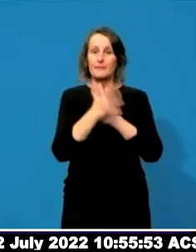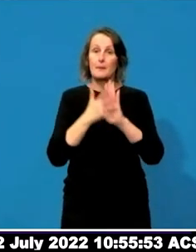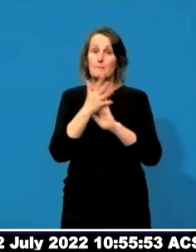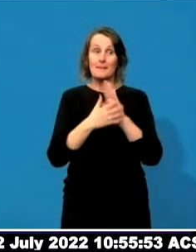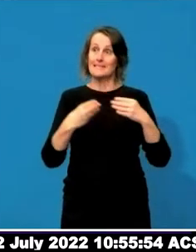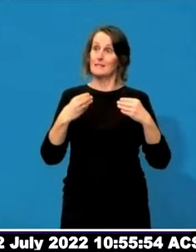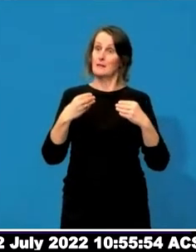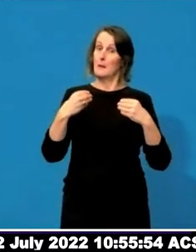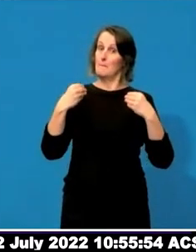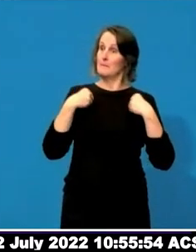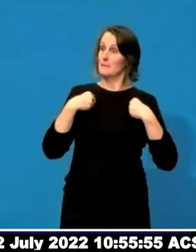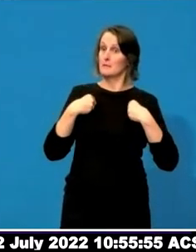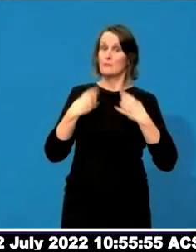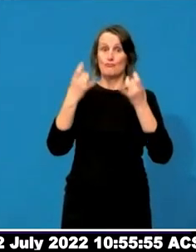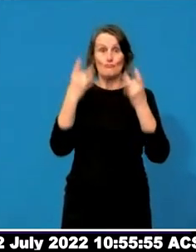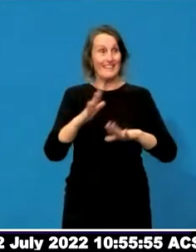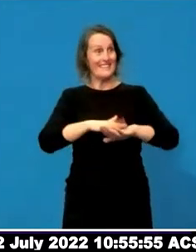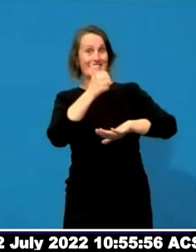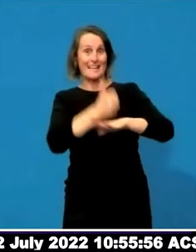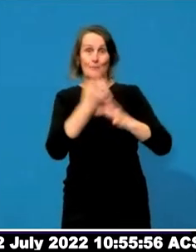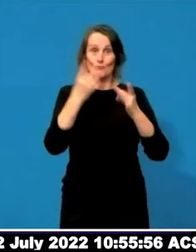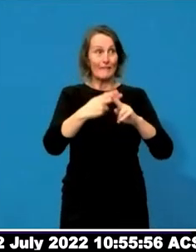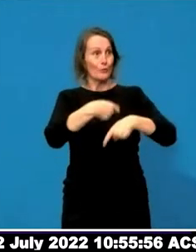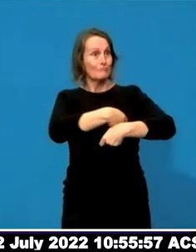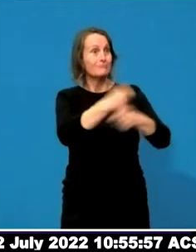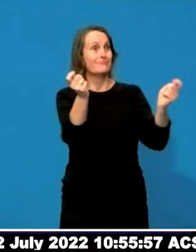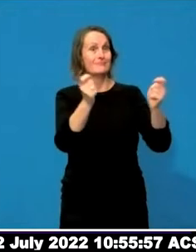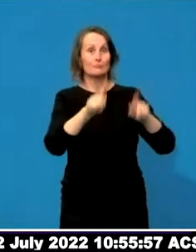and so people's needs are not being fully met